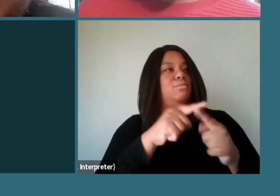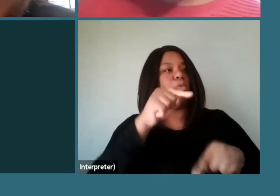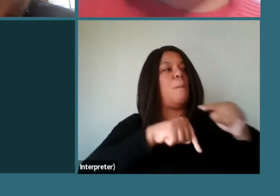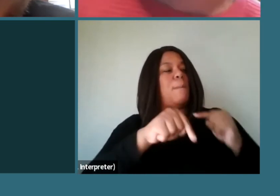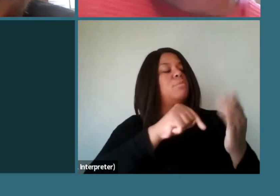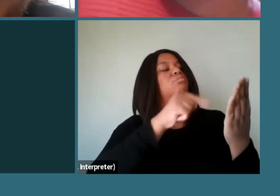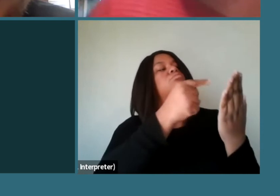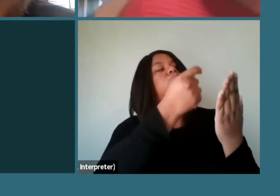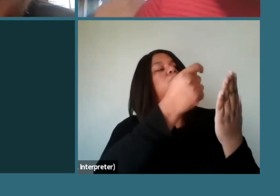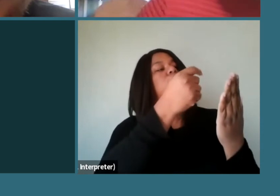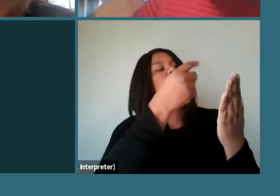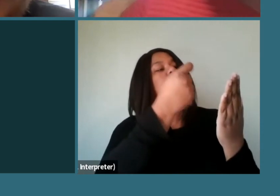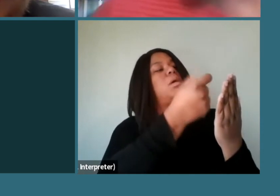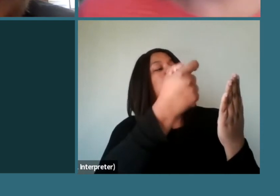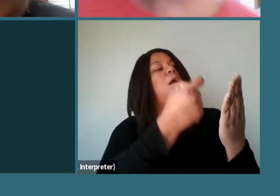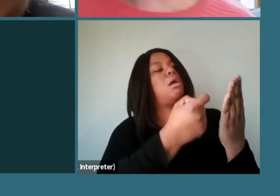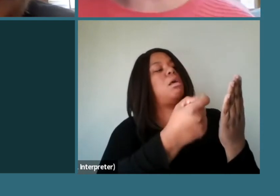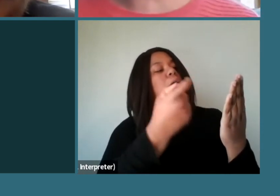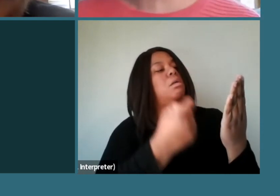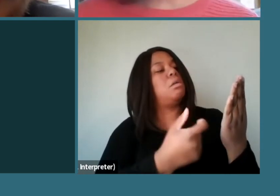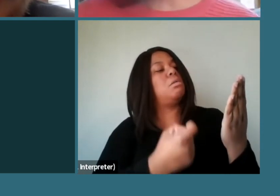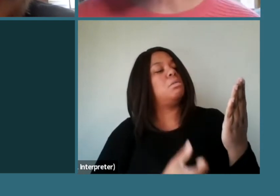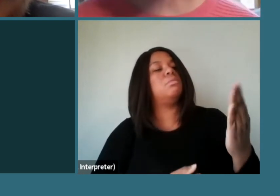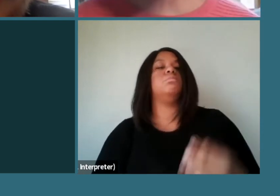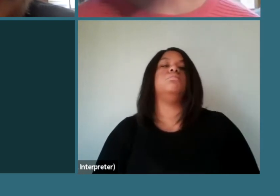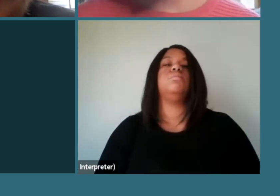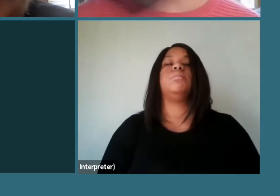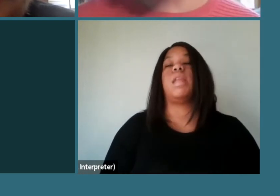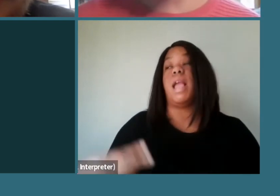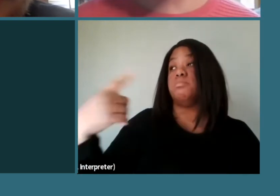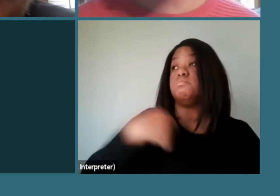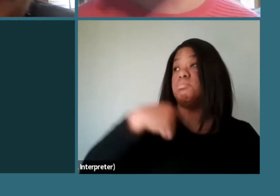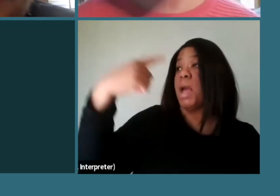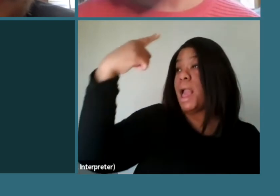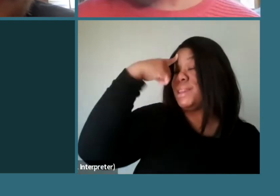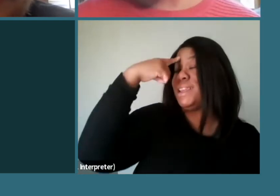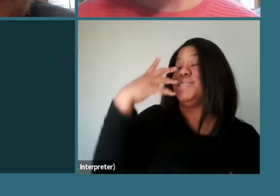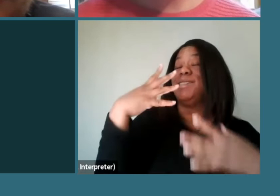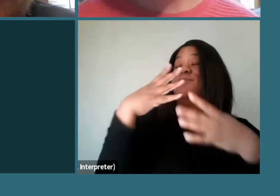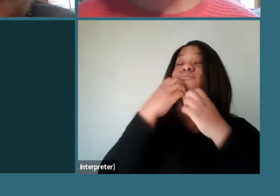I think that's a valuable part of this exercise is